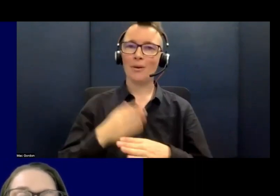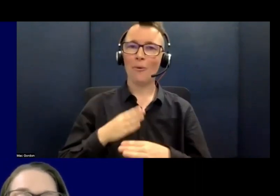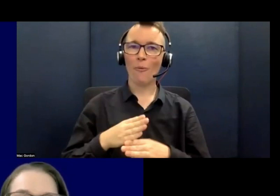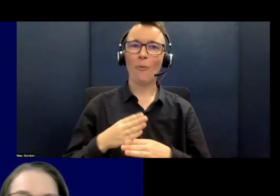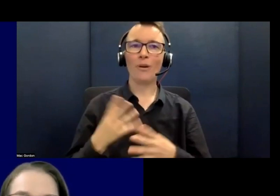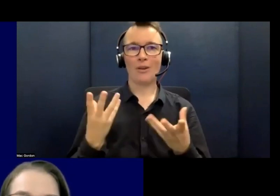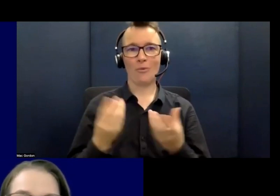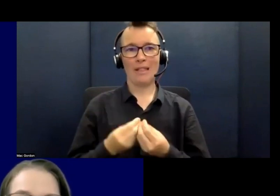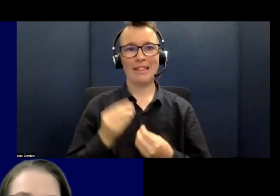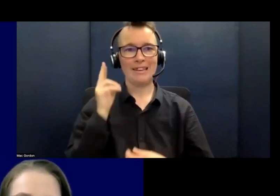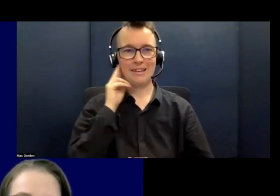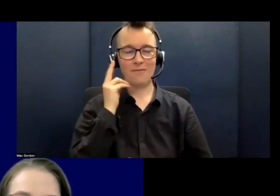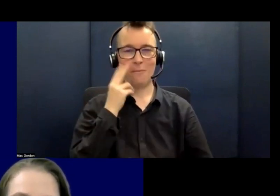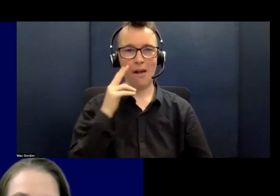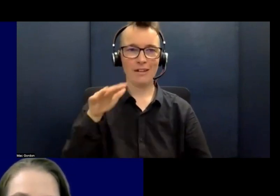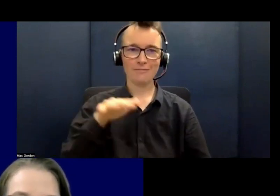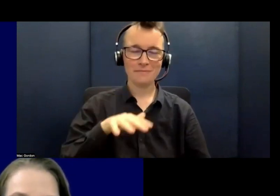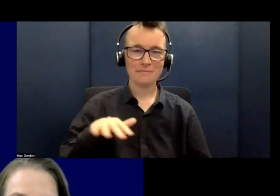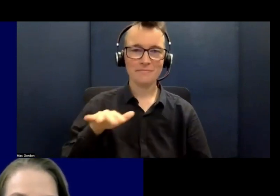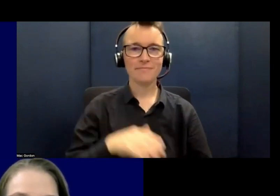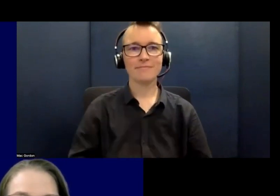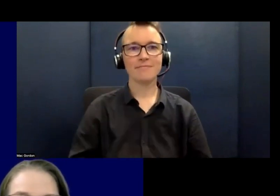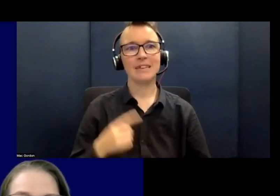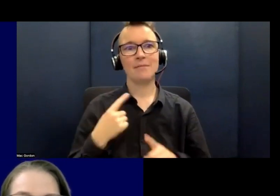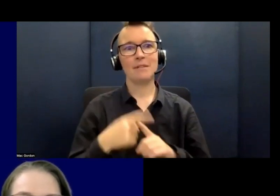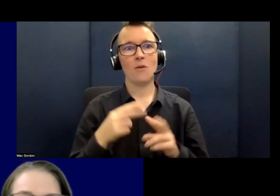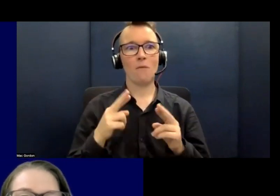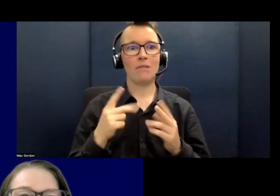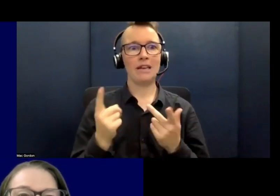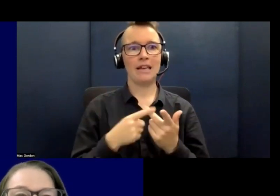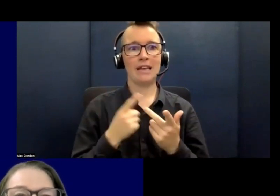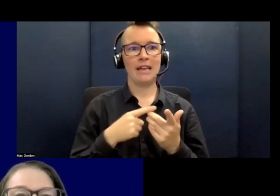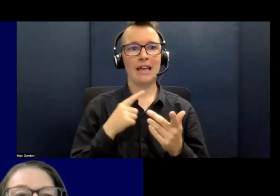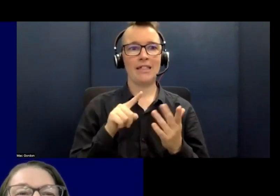along with all, hopefully all, the other orthoptists who've dialled into the webinar.